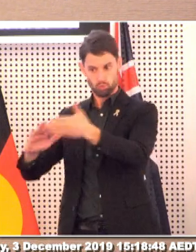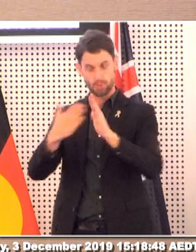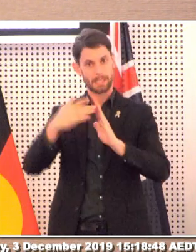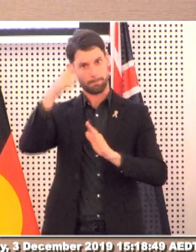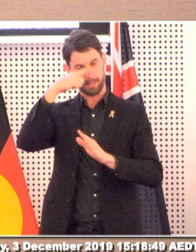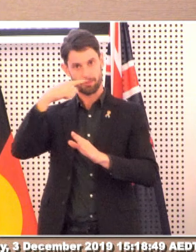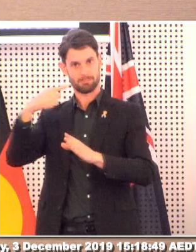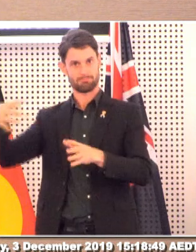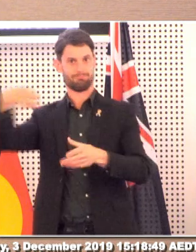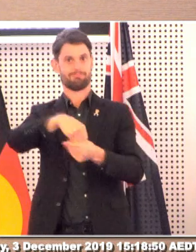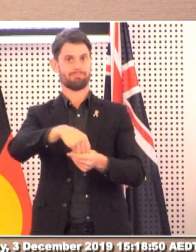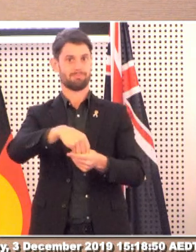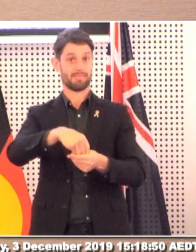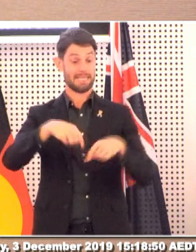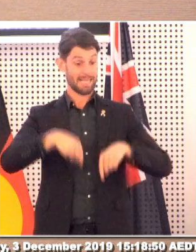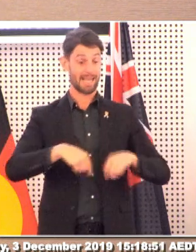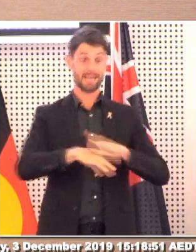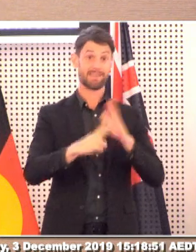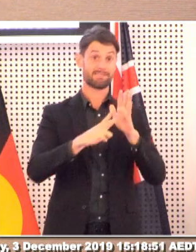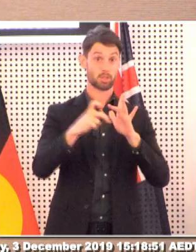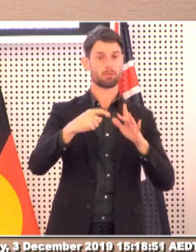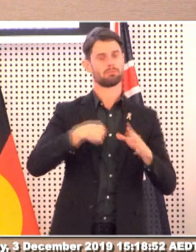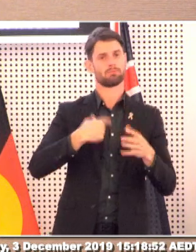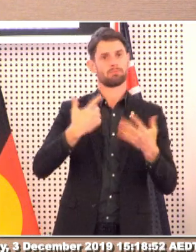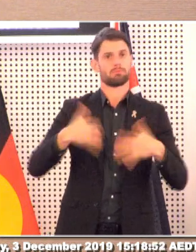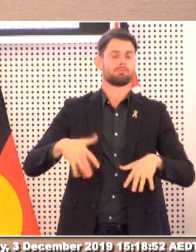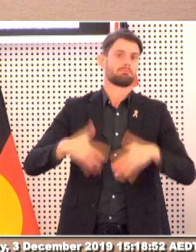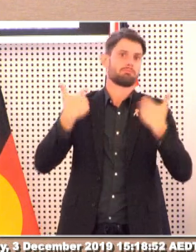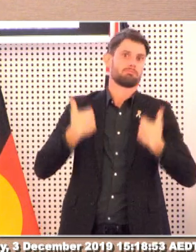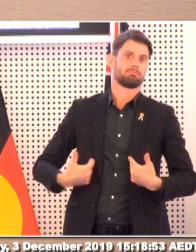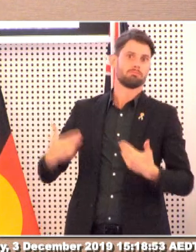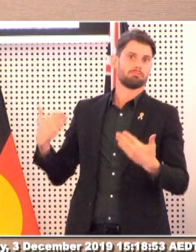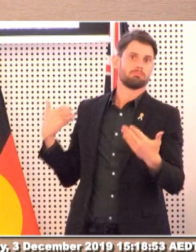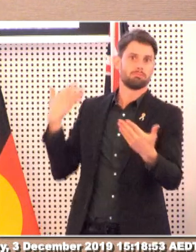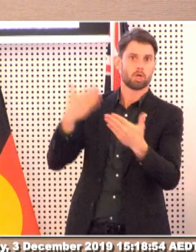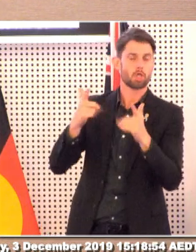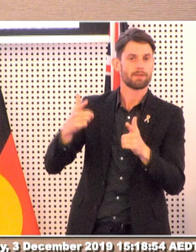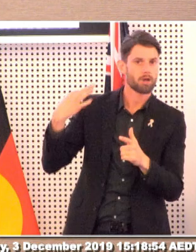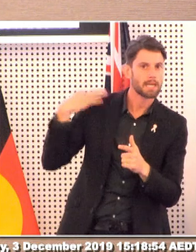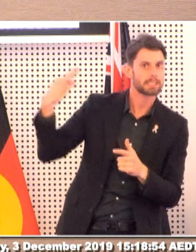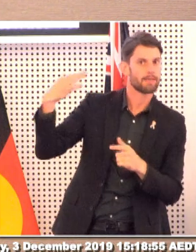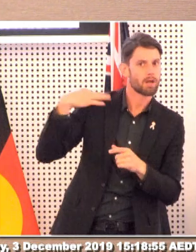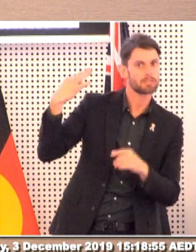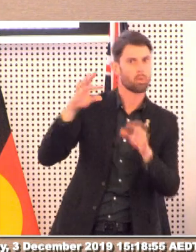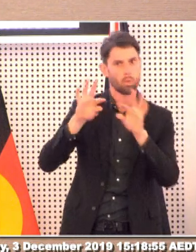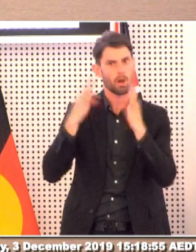Victoria does have a very long history of volunteer organisations and social capital,